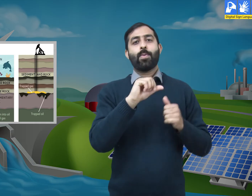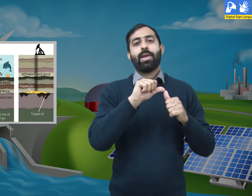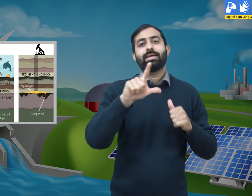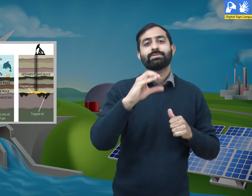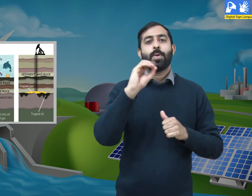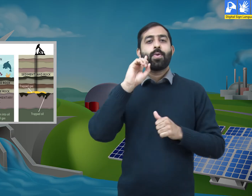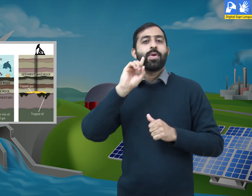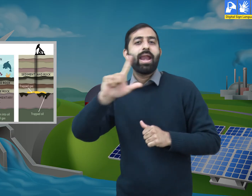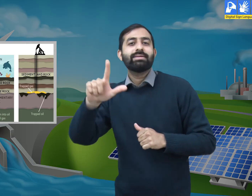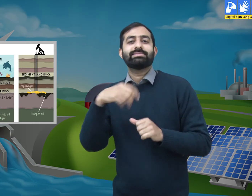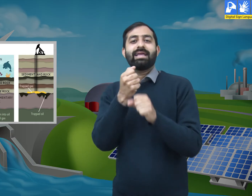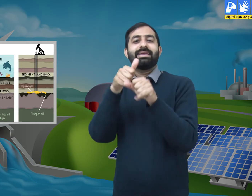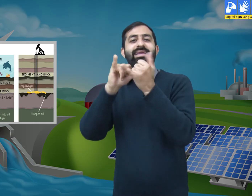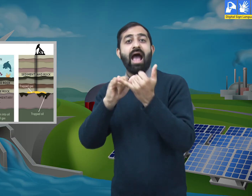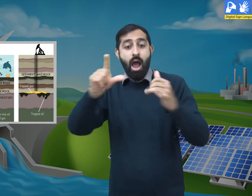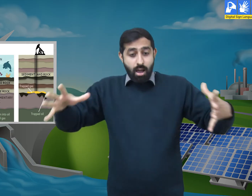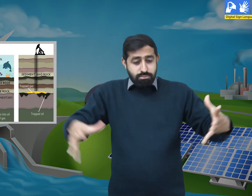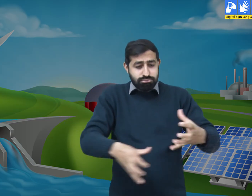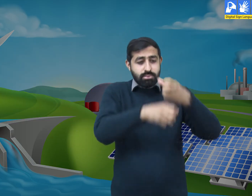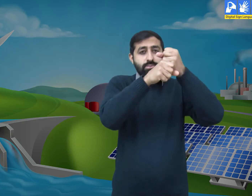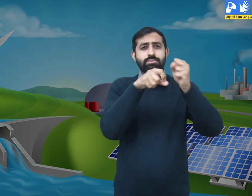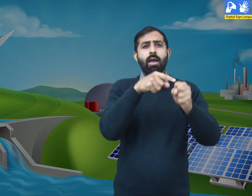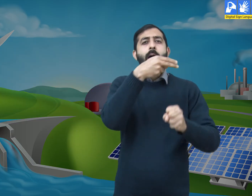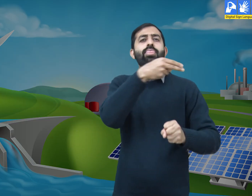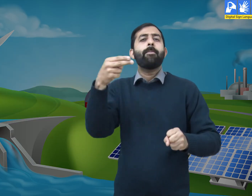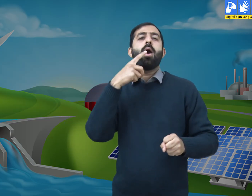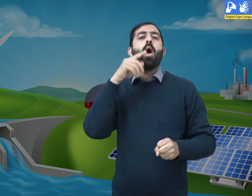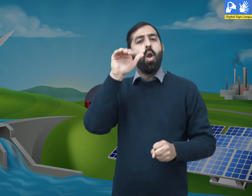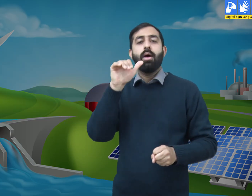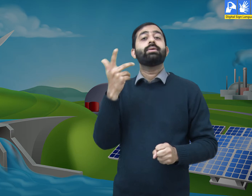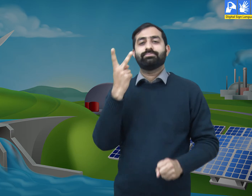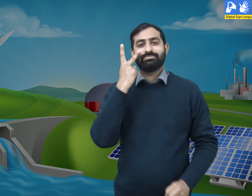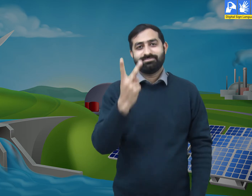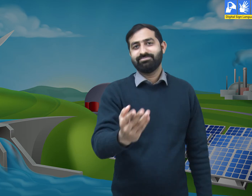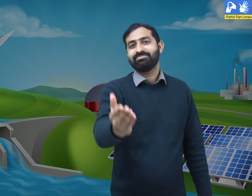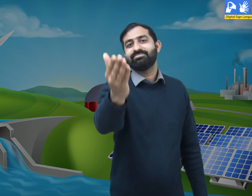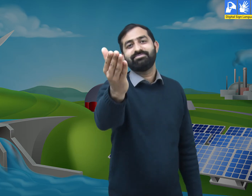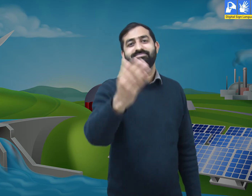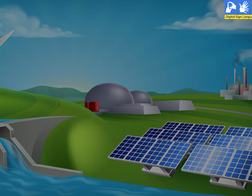into coal, oil or natural gas. These fuels are called fossil fuels.